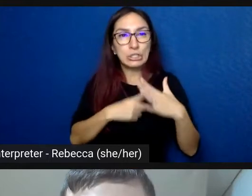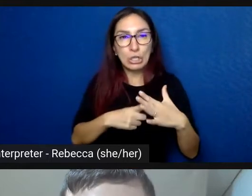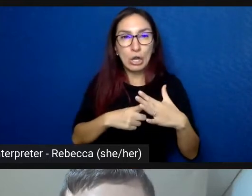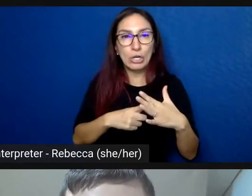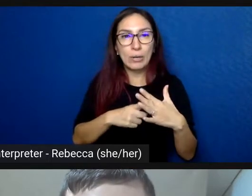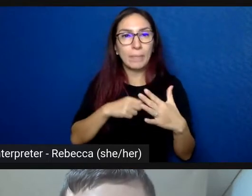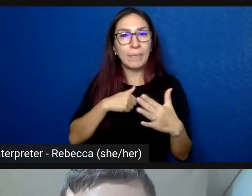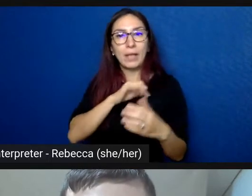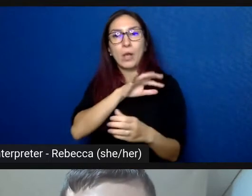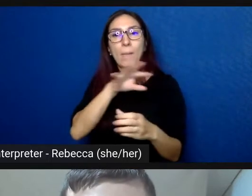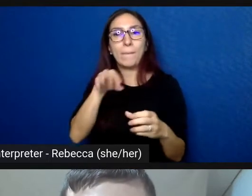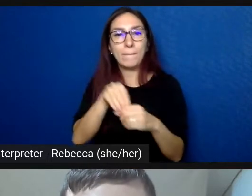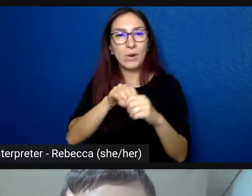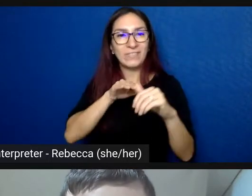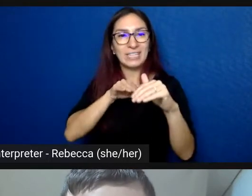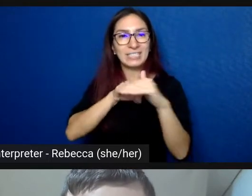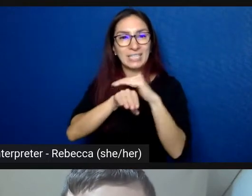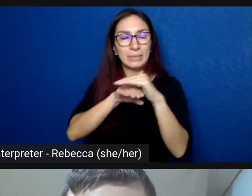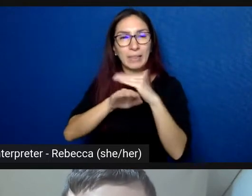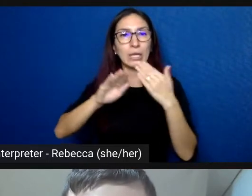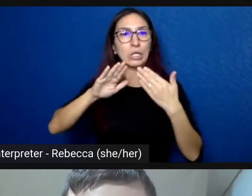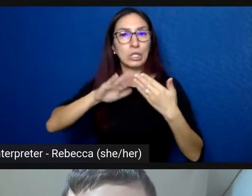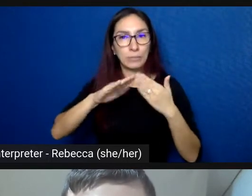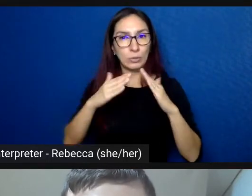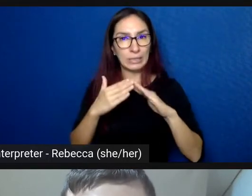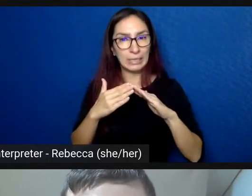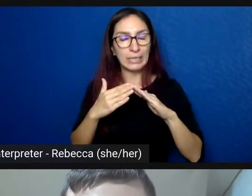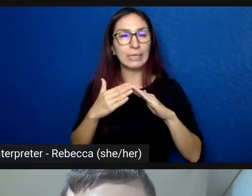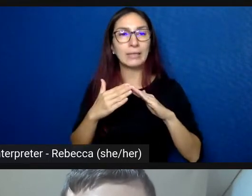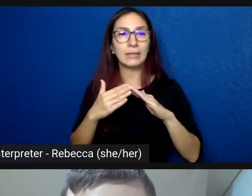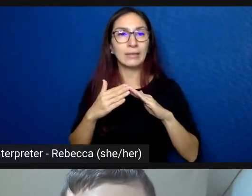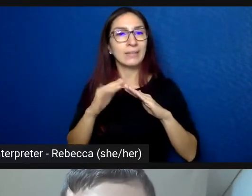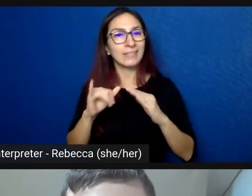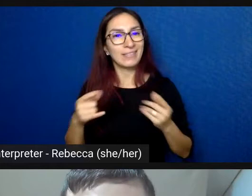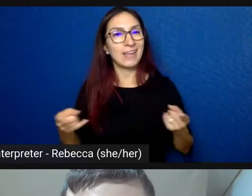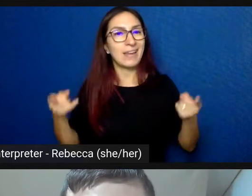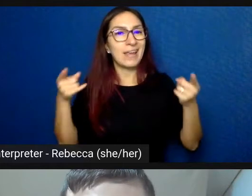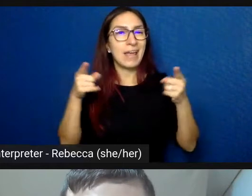of the accessibility community which happened let's say on May